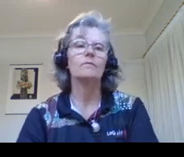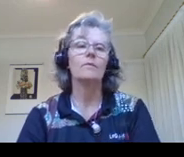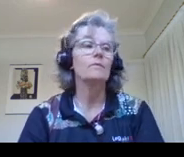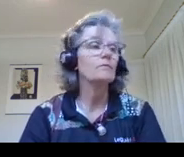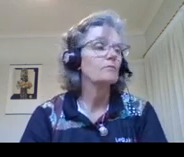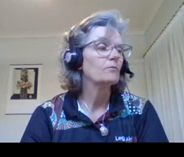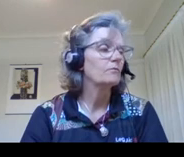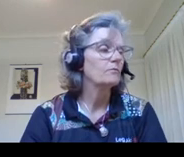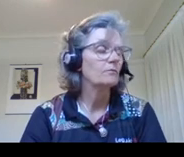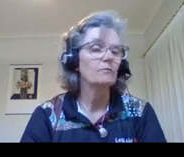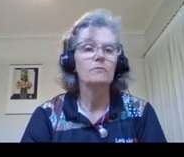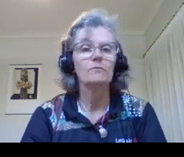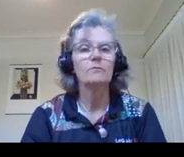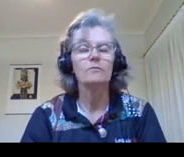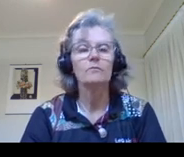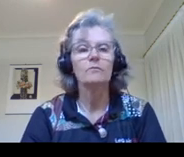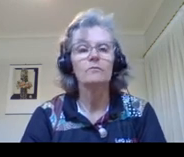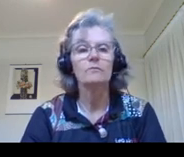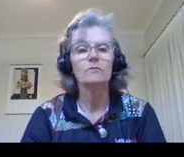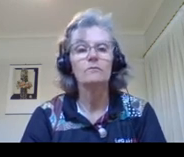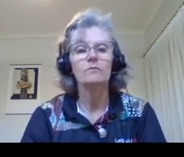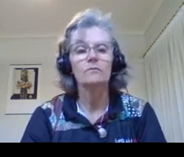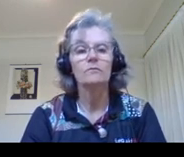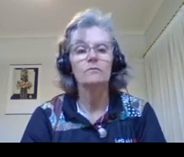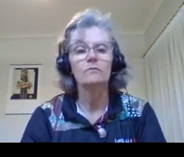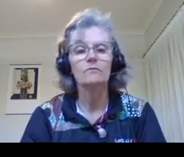has to be seen in conjunction with the other things we've suggested and the preventative